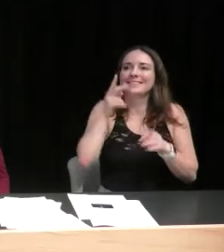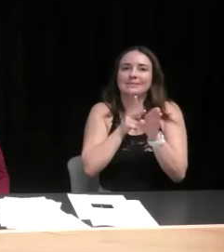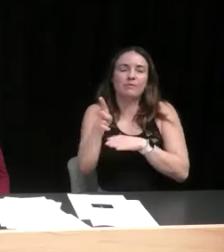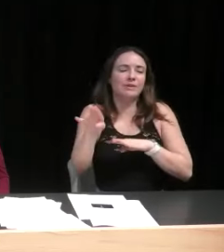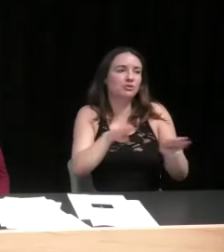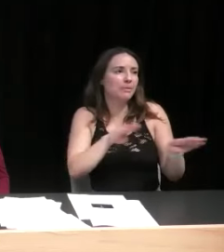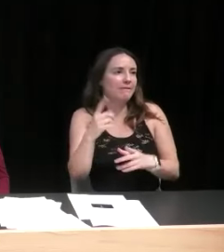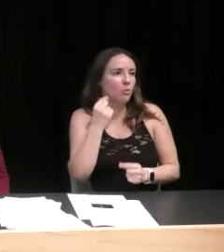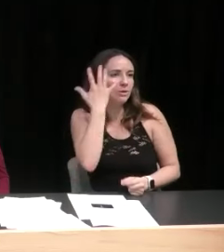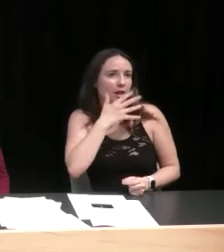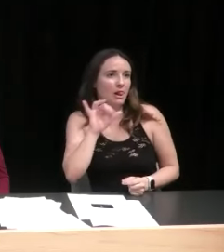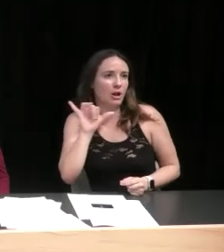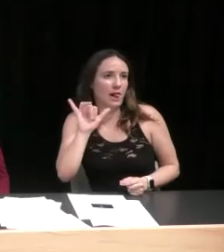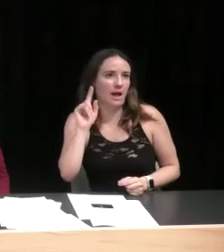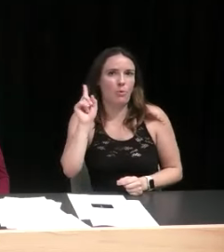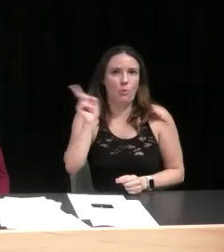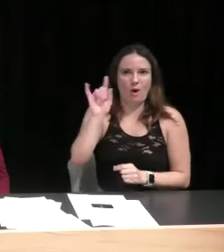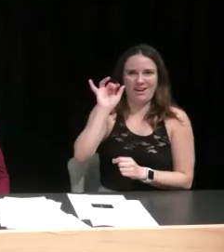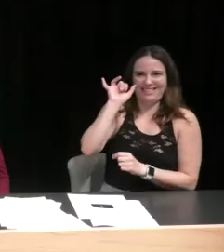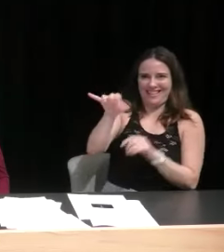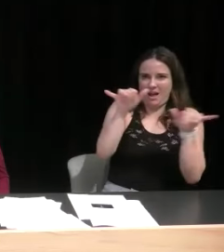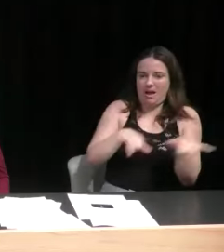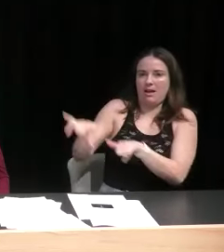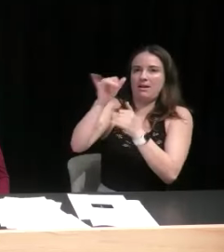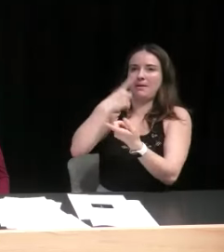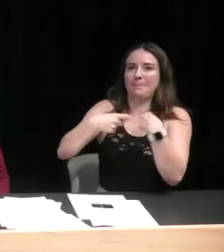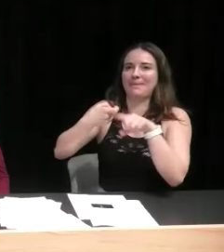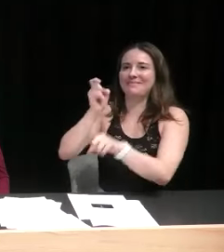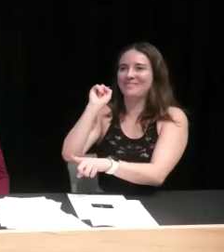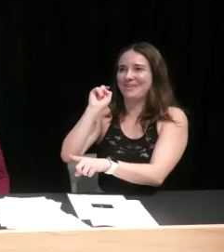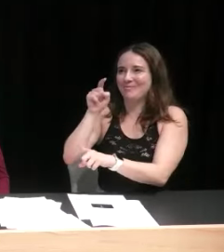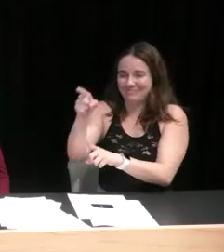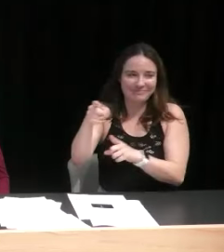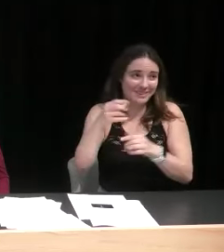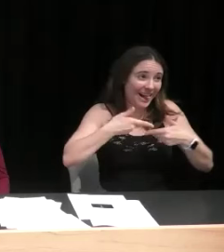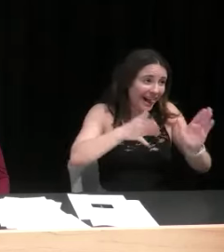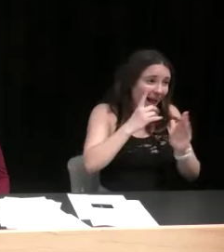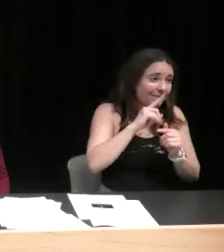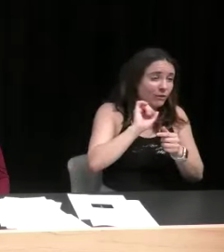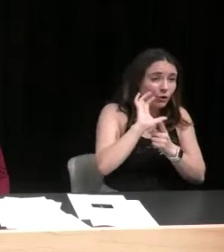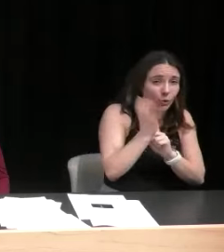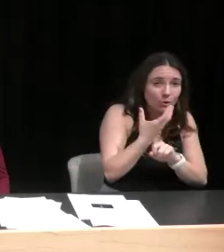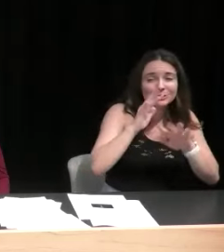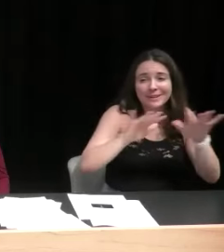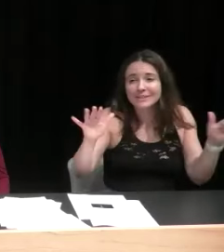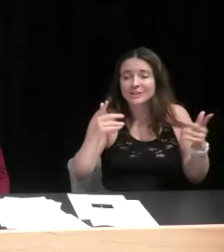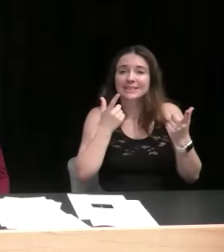bias um what you think professional Behavior looks like where that standard comes from does